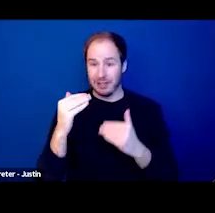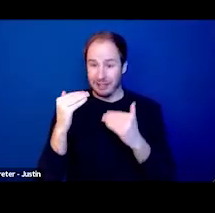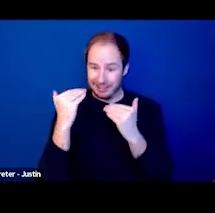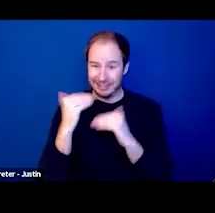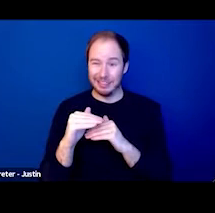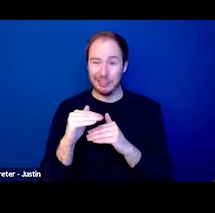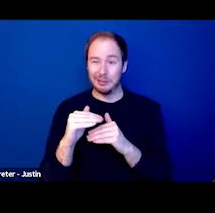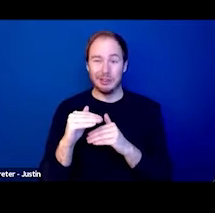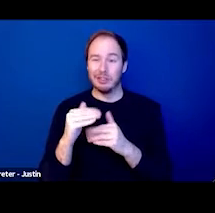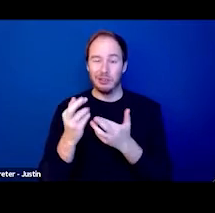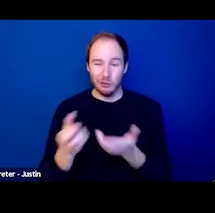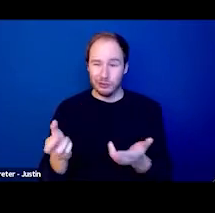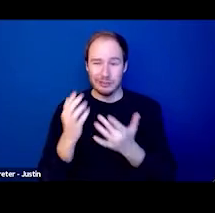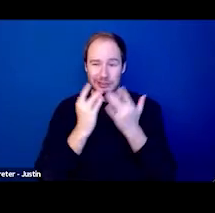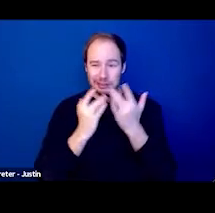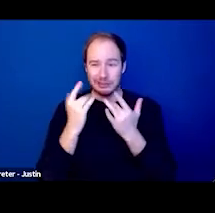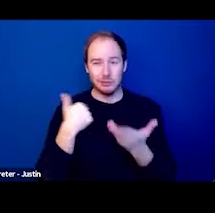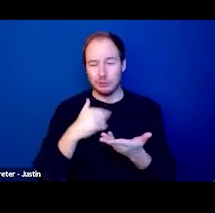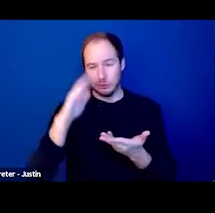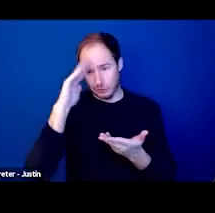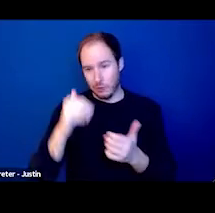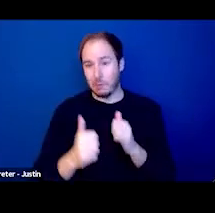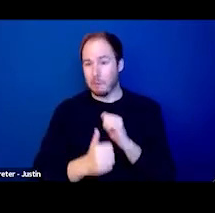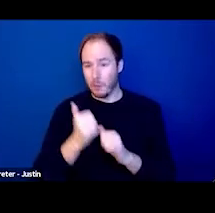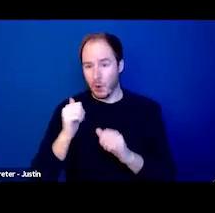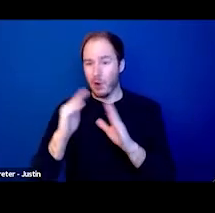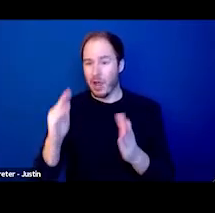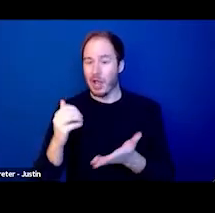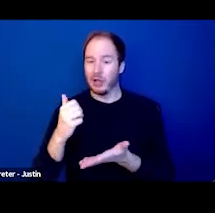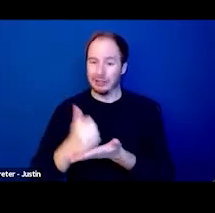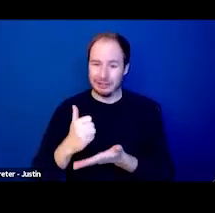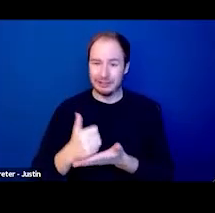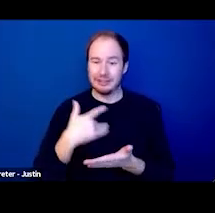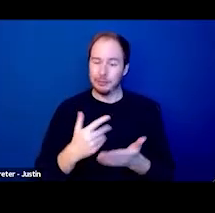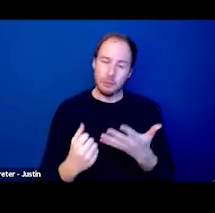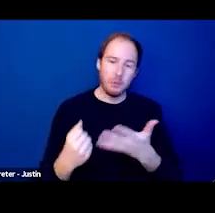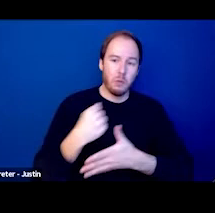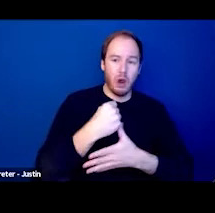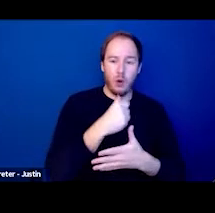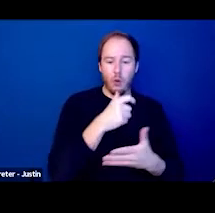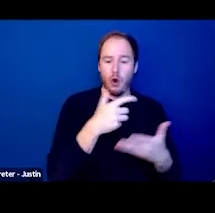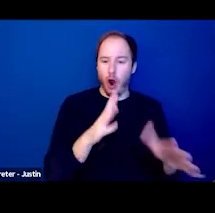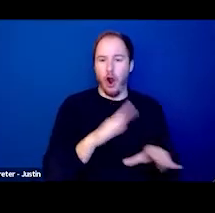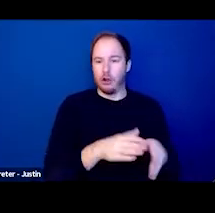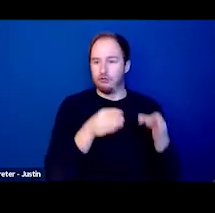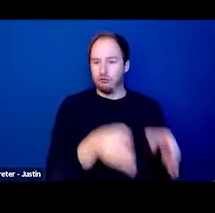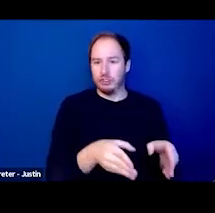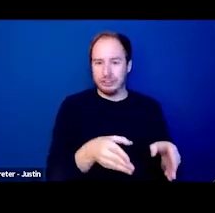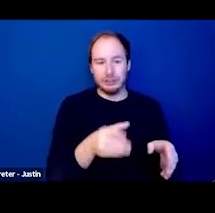we do know that the vast majority of housing assistance is prioritized for people living on the street, sleeping in vehicles or tents,